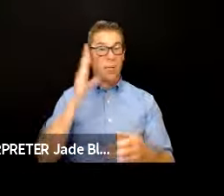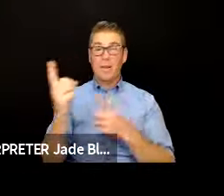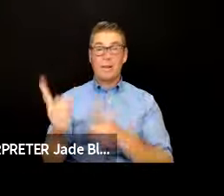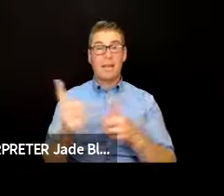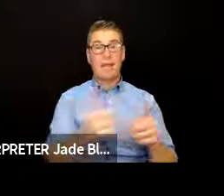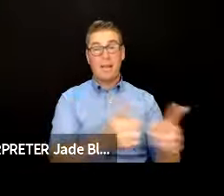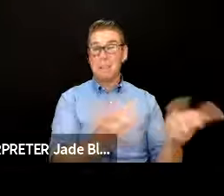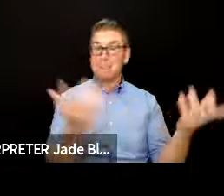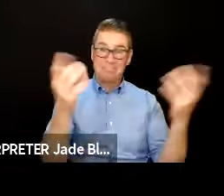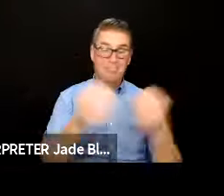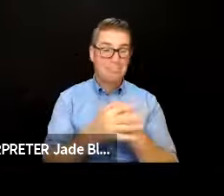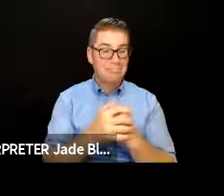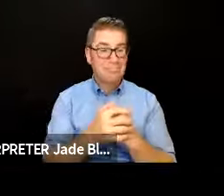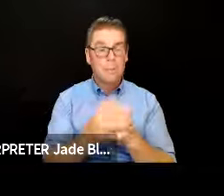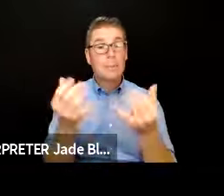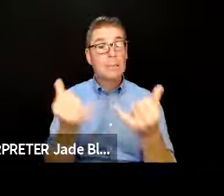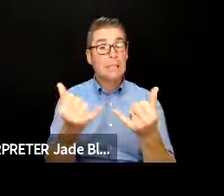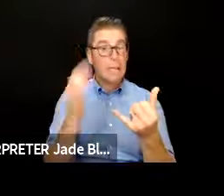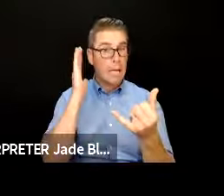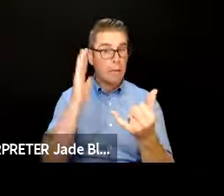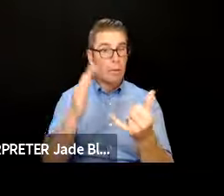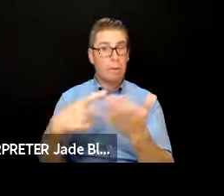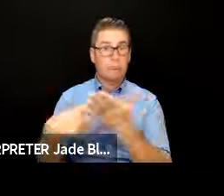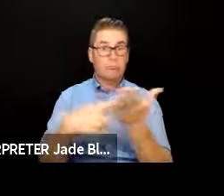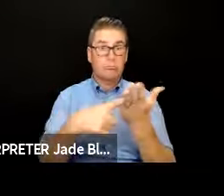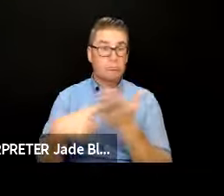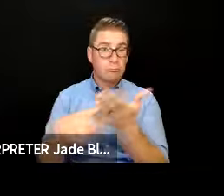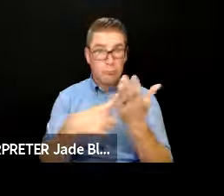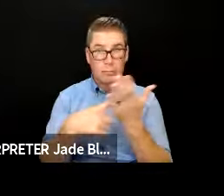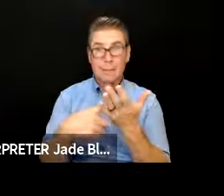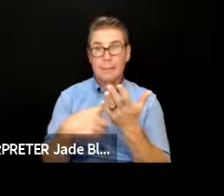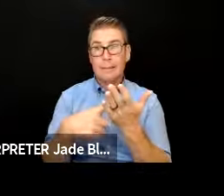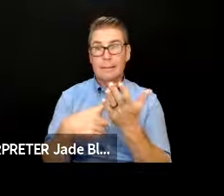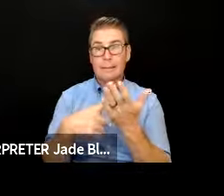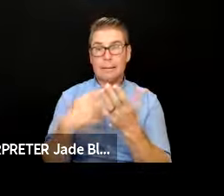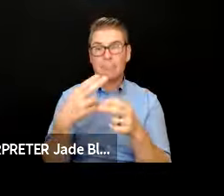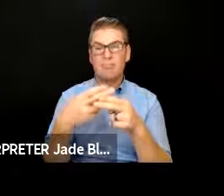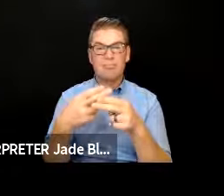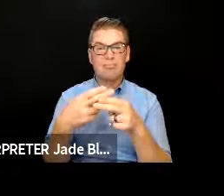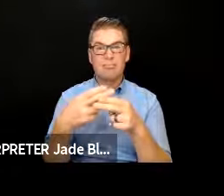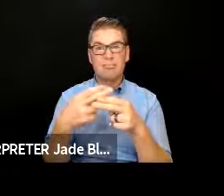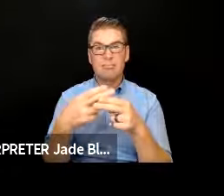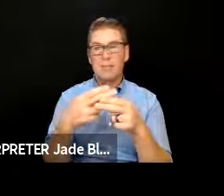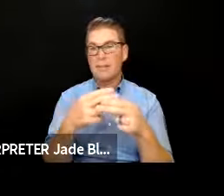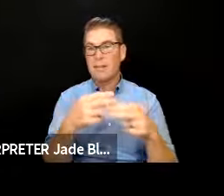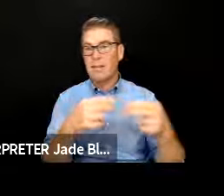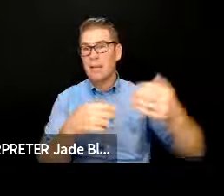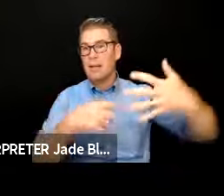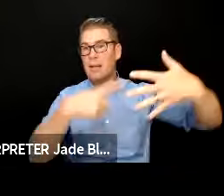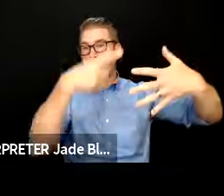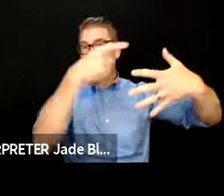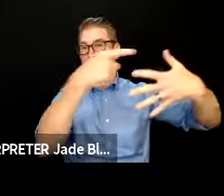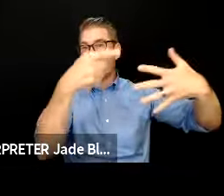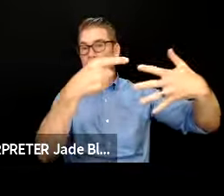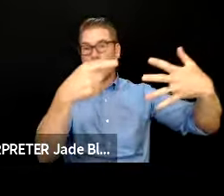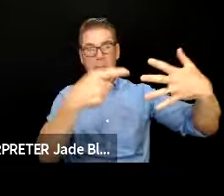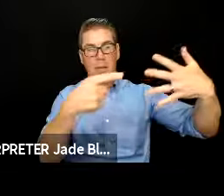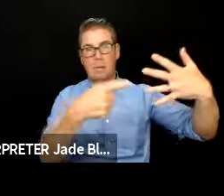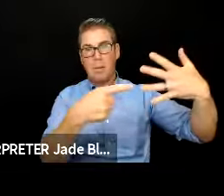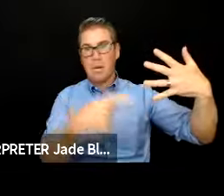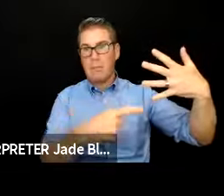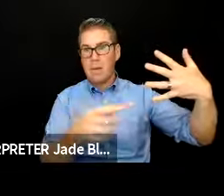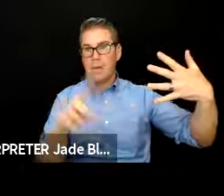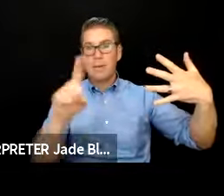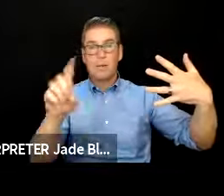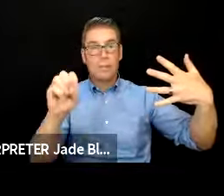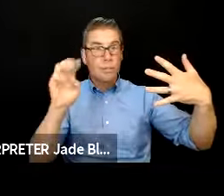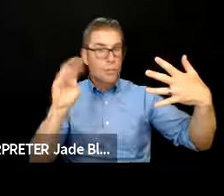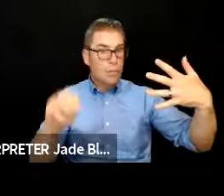And that's okay. It is all right.